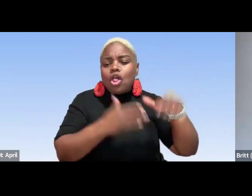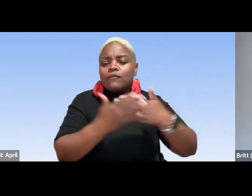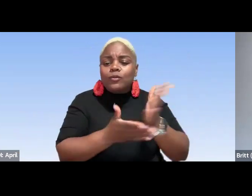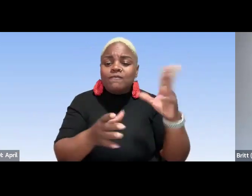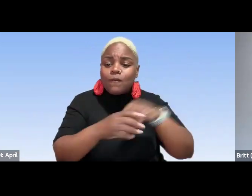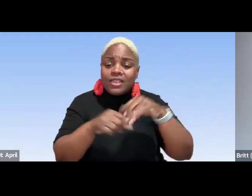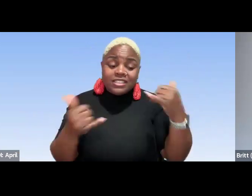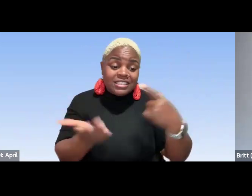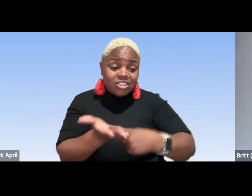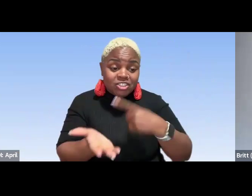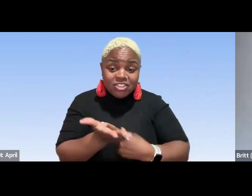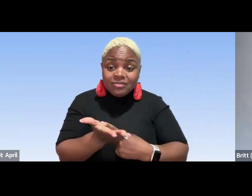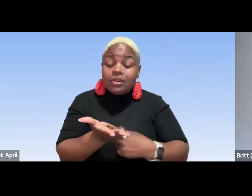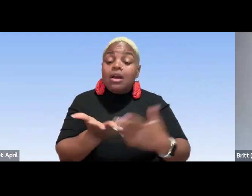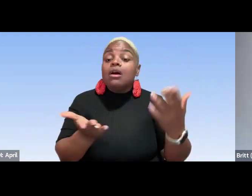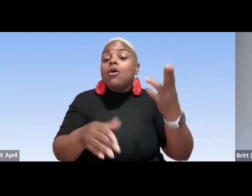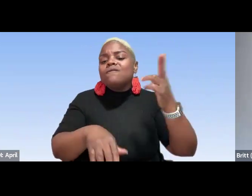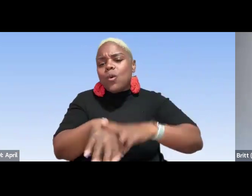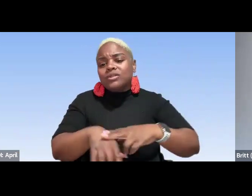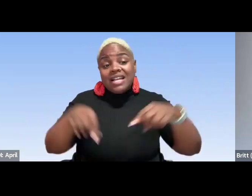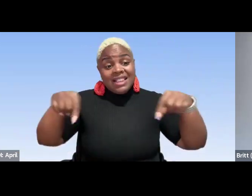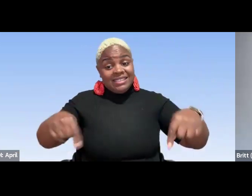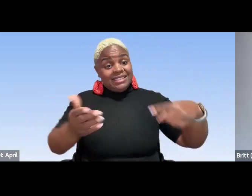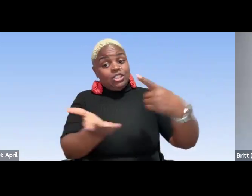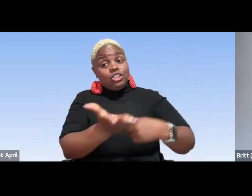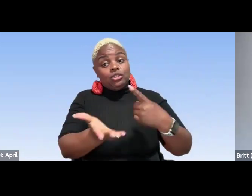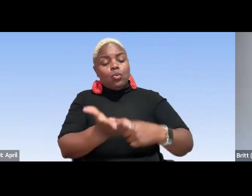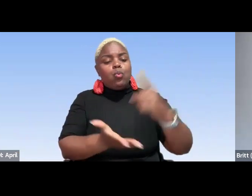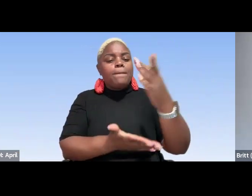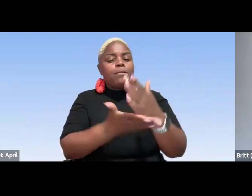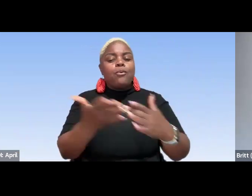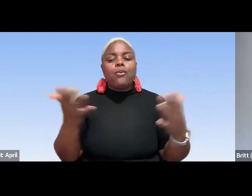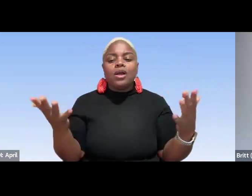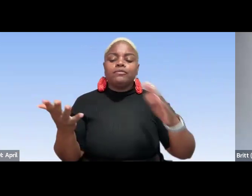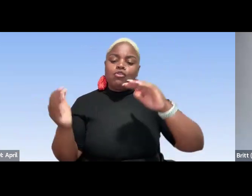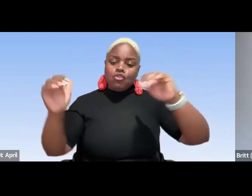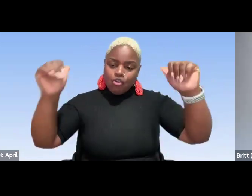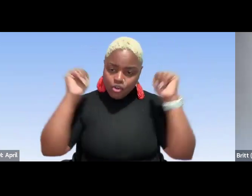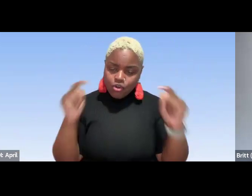And of course, discussion is just one piece of the pie, right? And as we've spoken about, care,